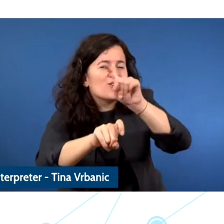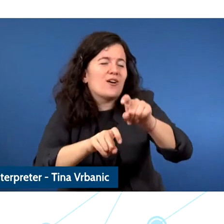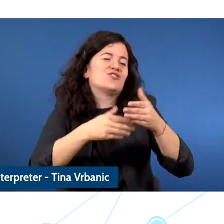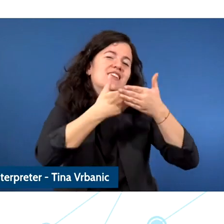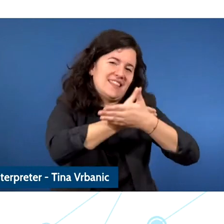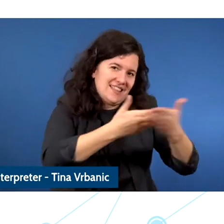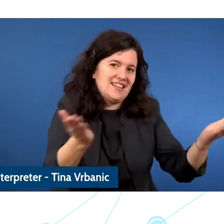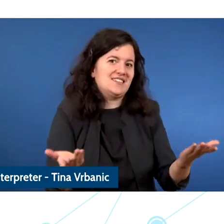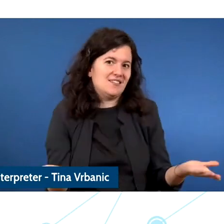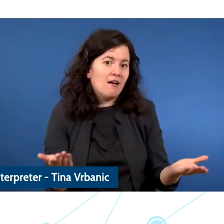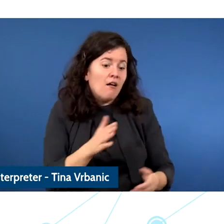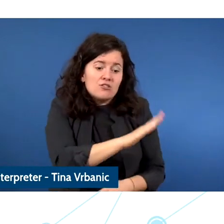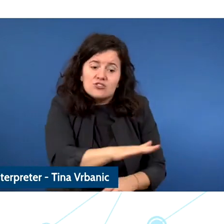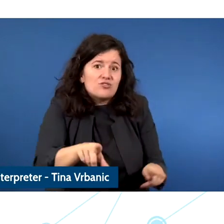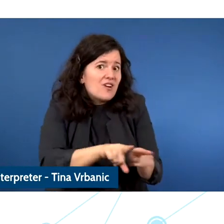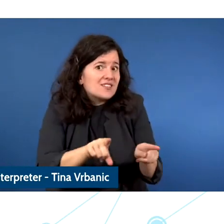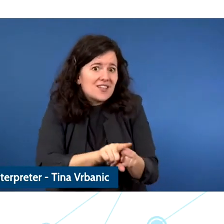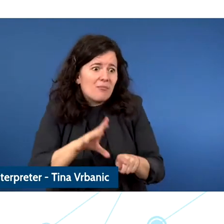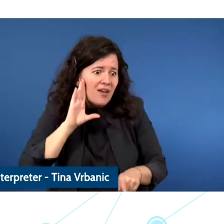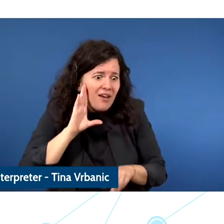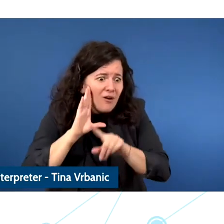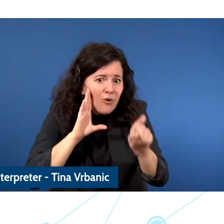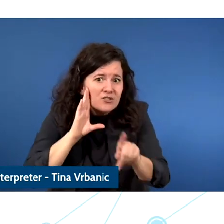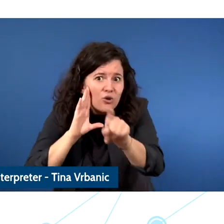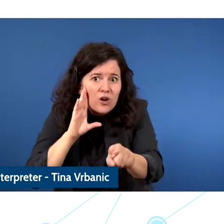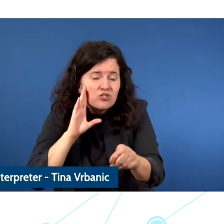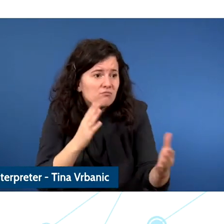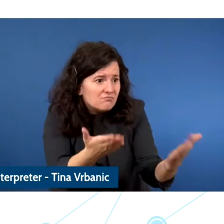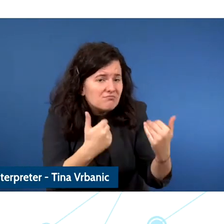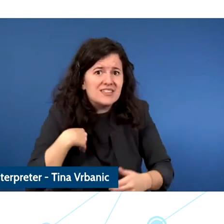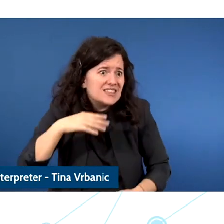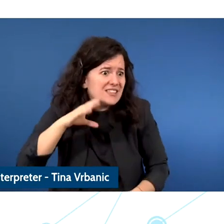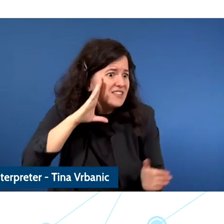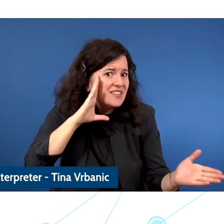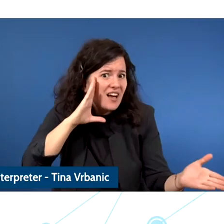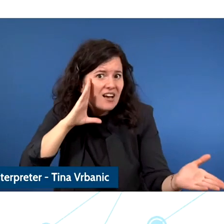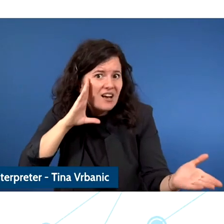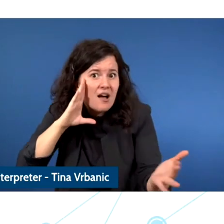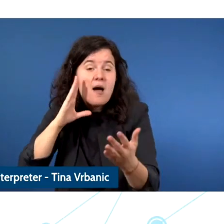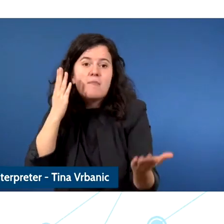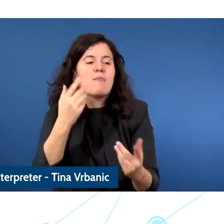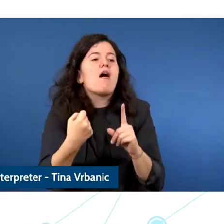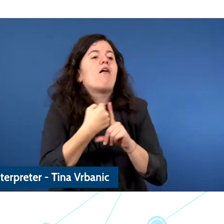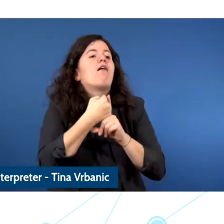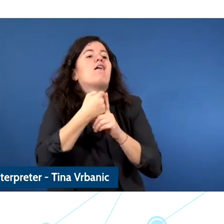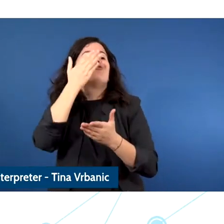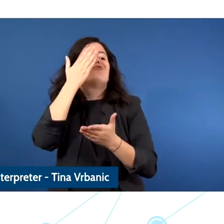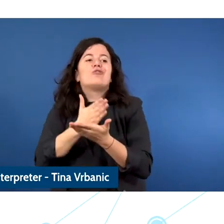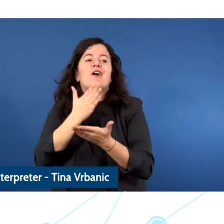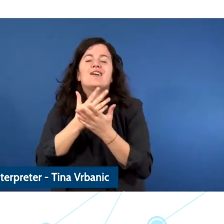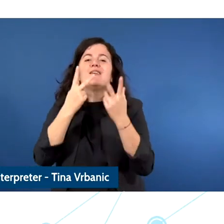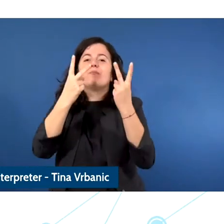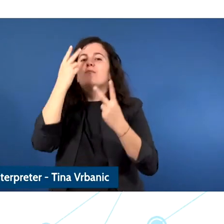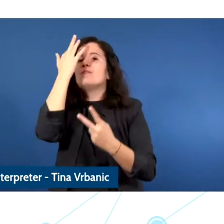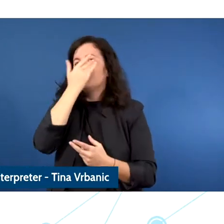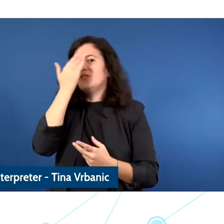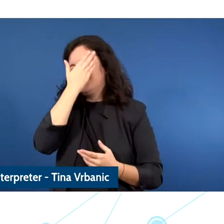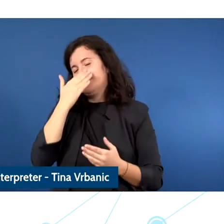and that are able to tell what is we need to hear. Thank you.